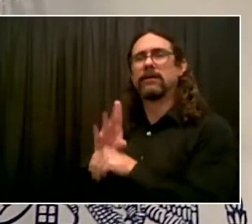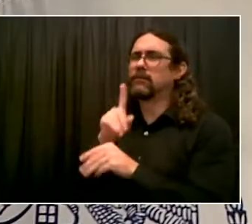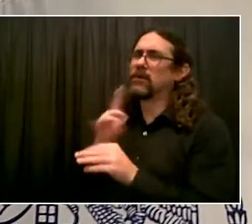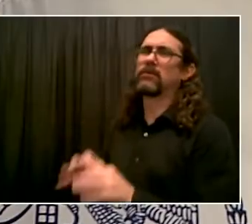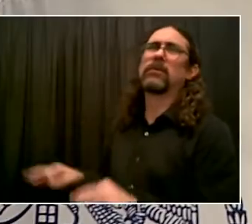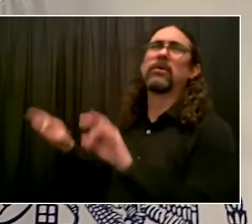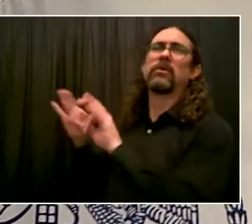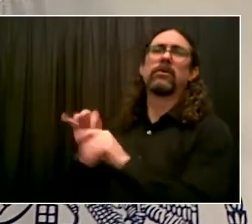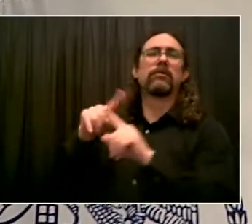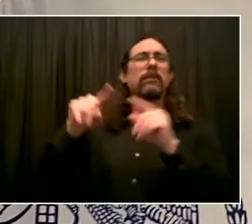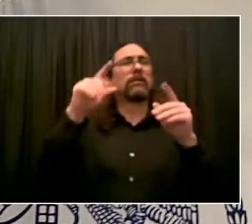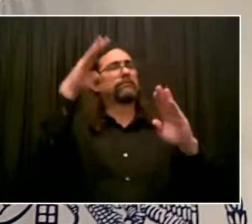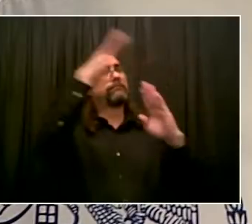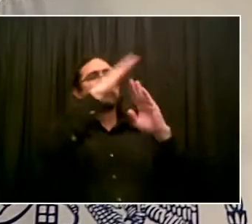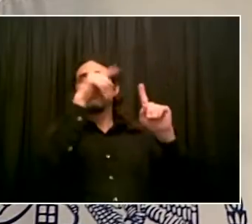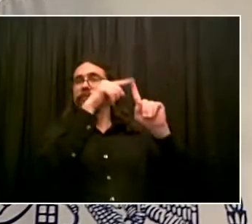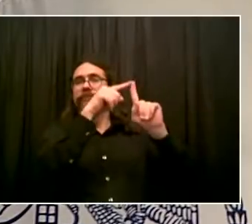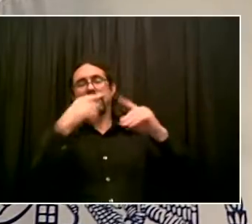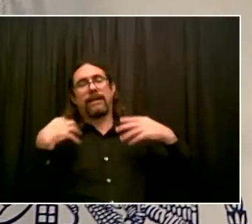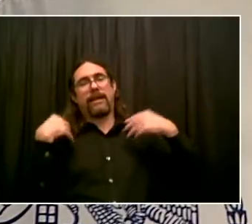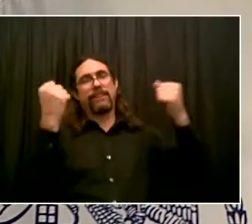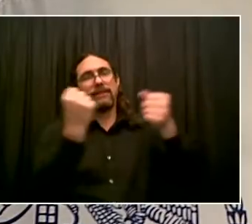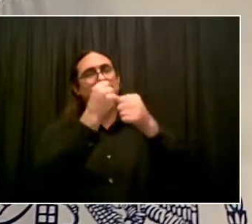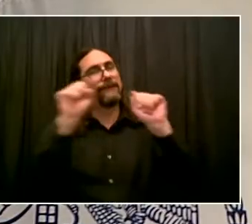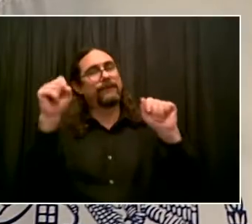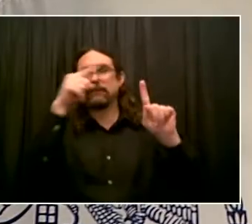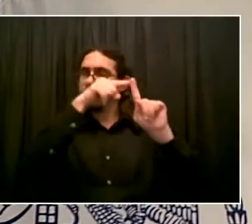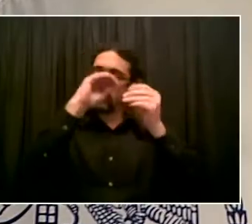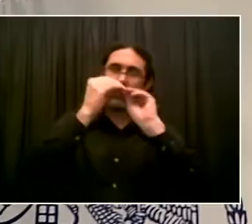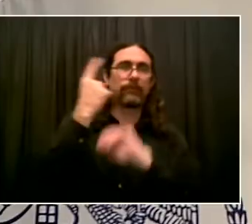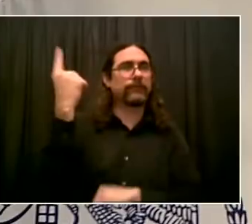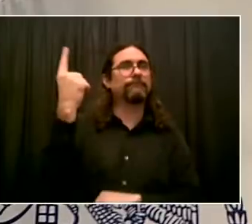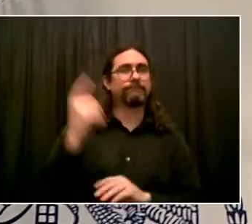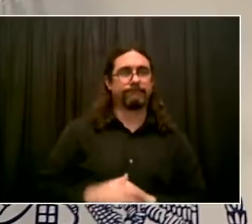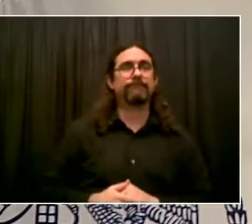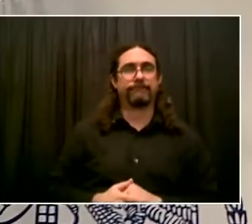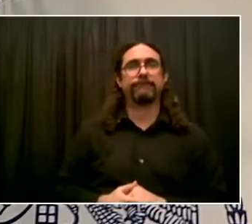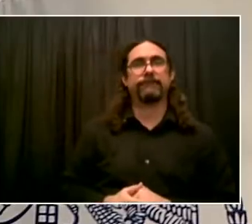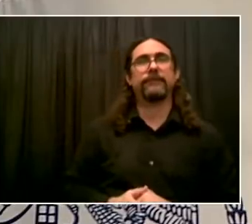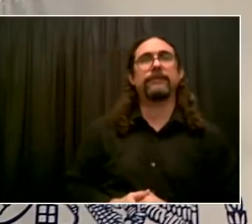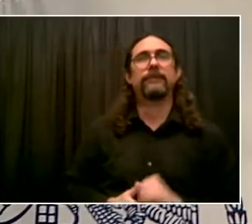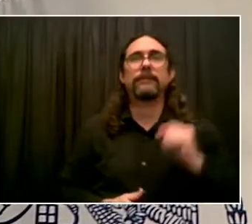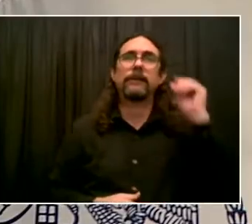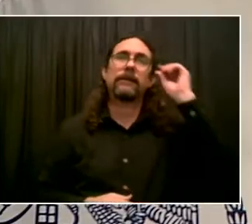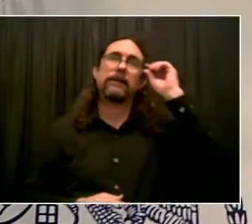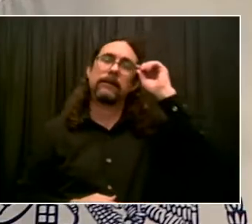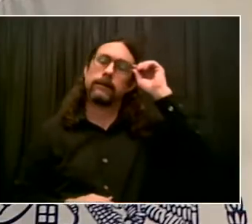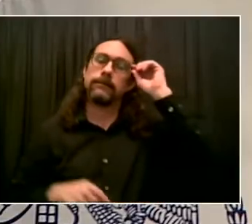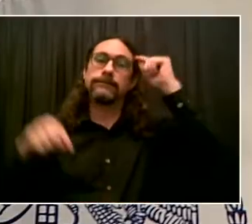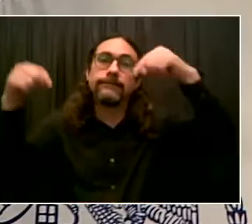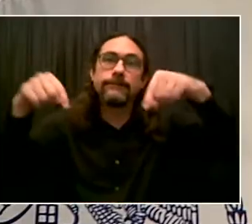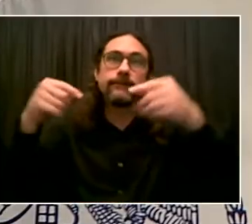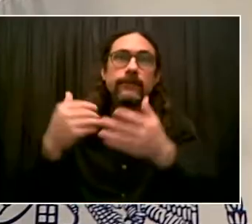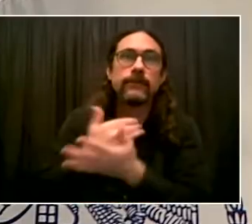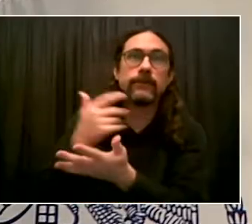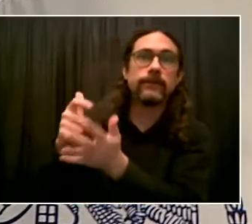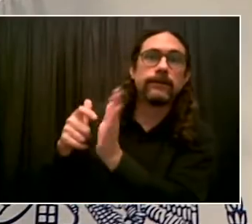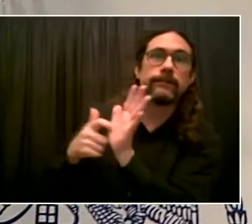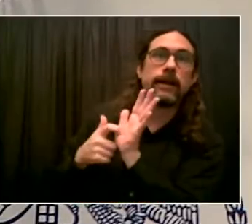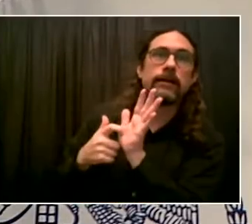BEEN CLEAR. THIS IS